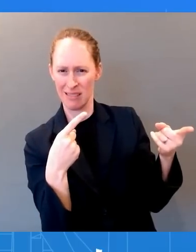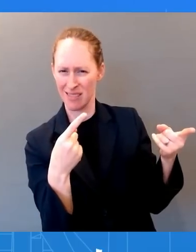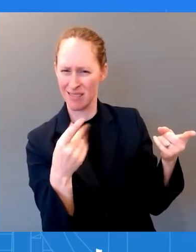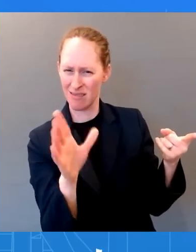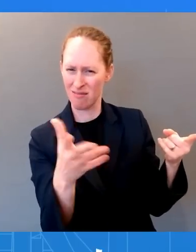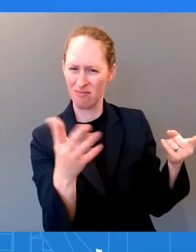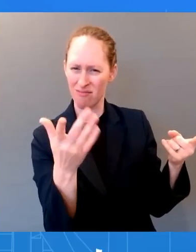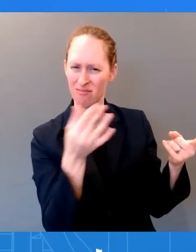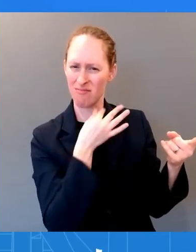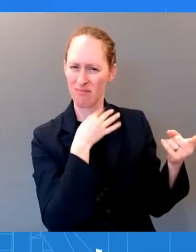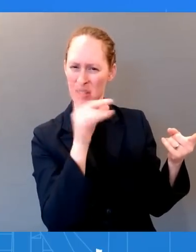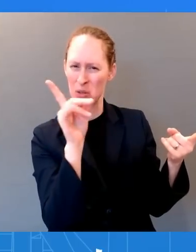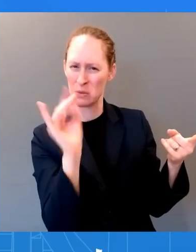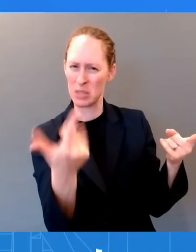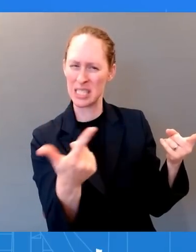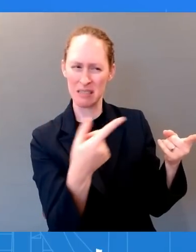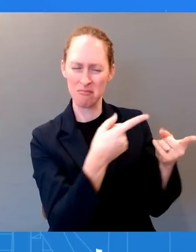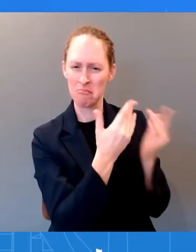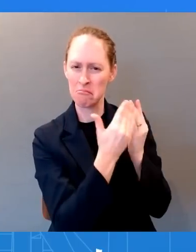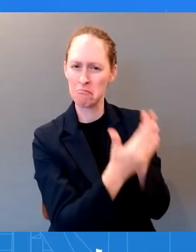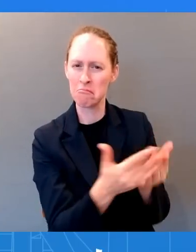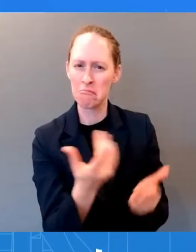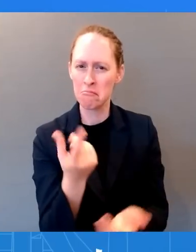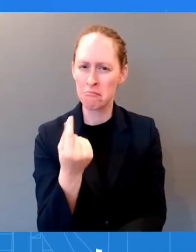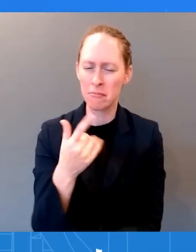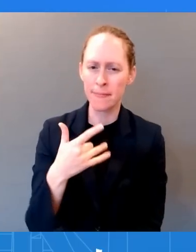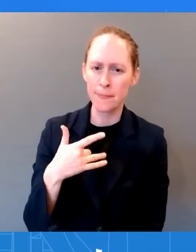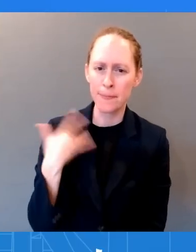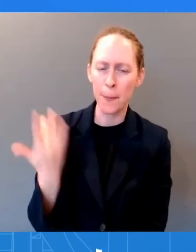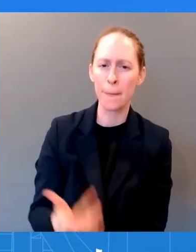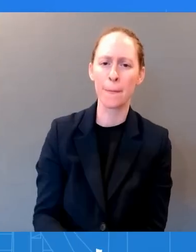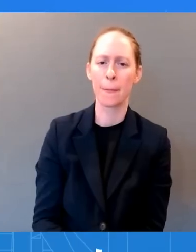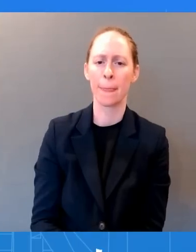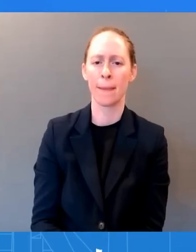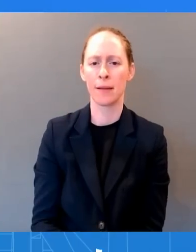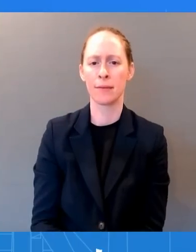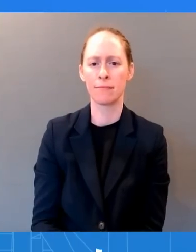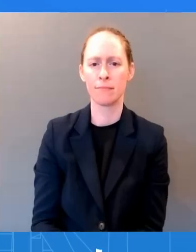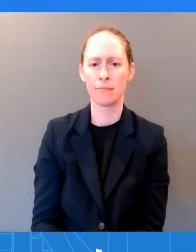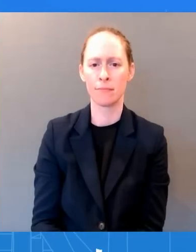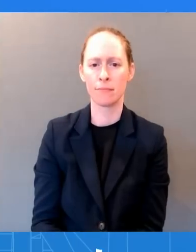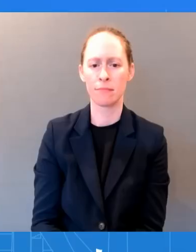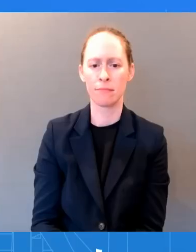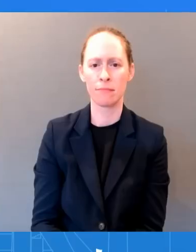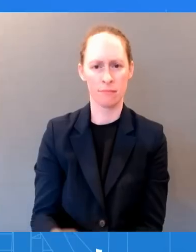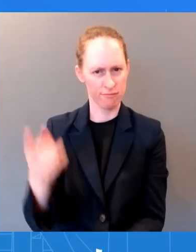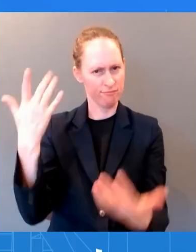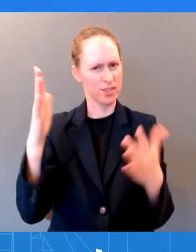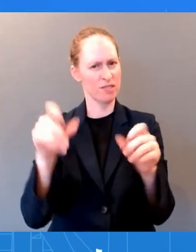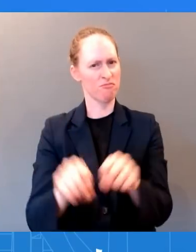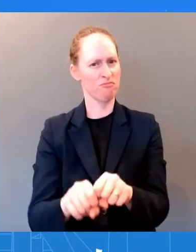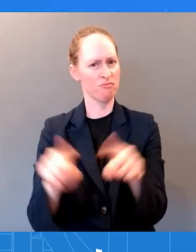put out a statement, as you probably saw, on Sund- -- on Saturday, detailing the transit -- the warships that you're speaking of -- the Navy --